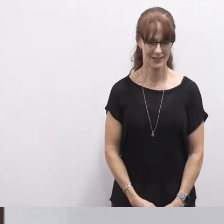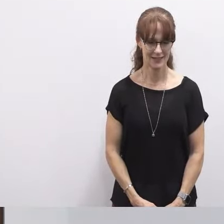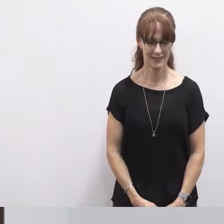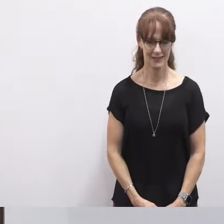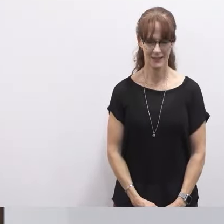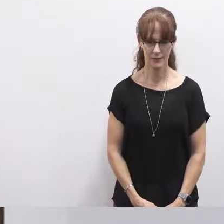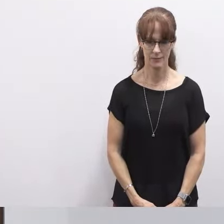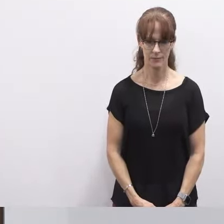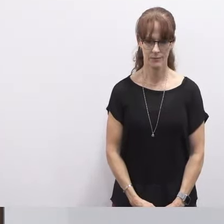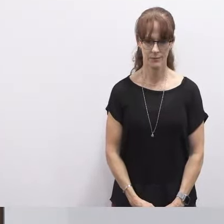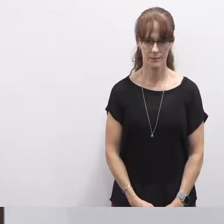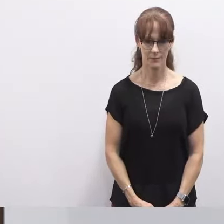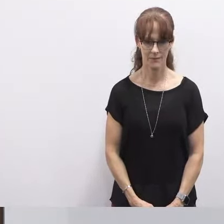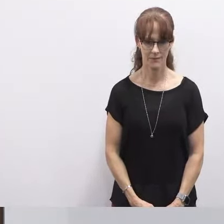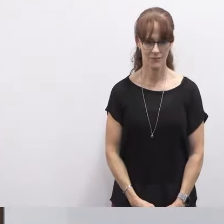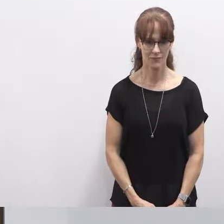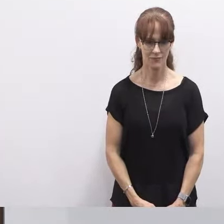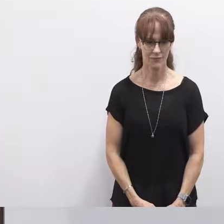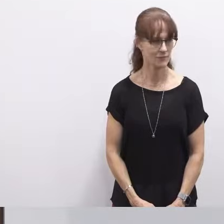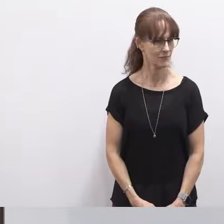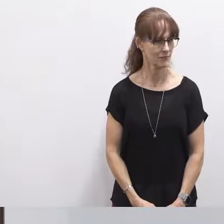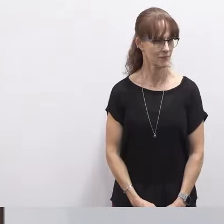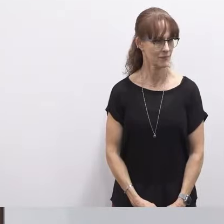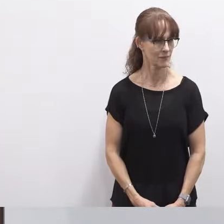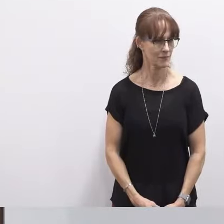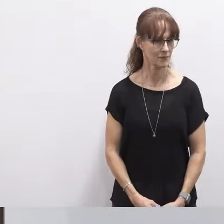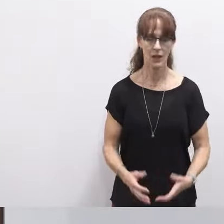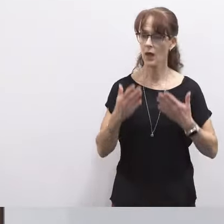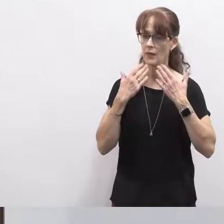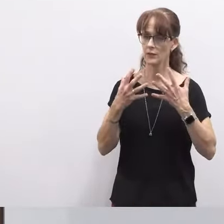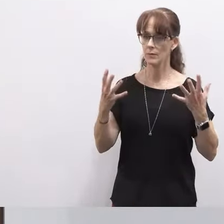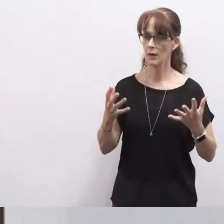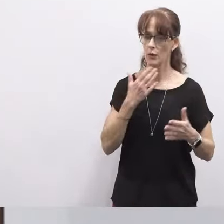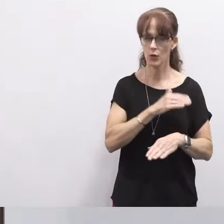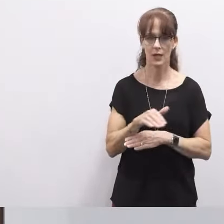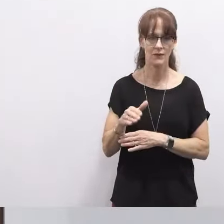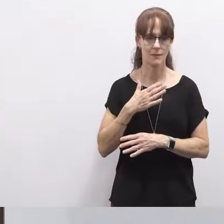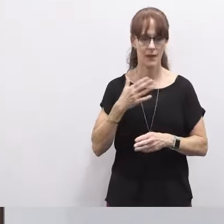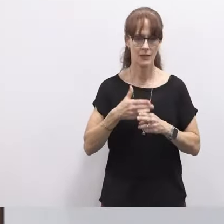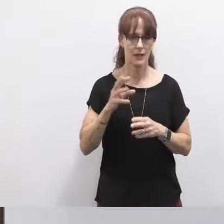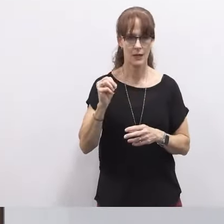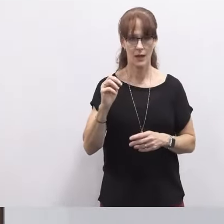[Edson] That'd be great. Okay, great so great. Good evening, you're welcome. Thank you so much. Good evening. My name is Matt Lewandoski.